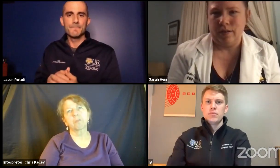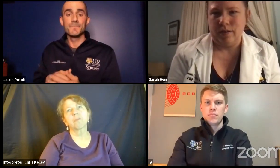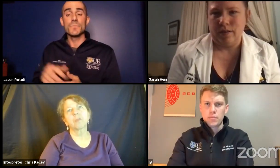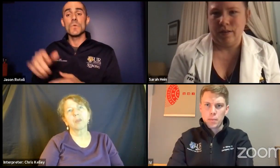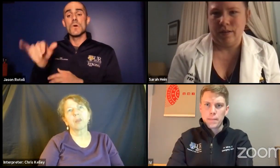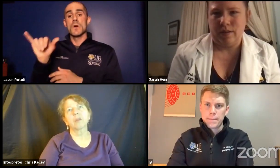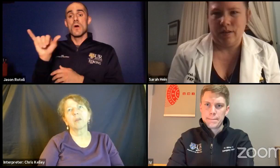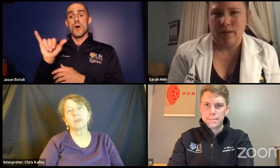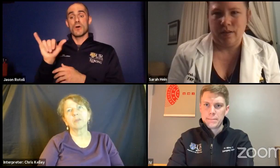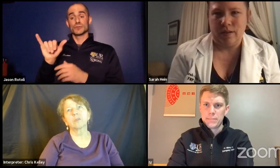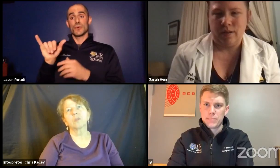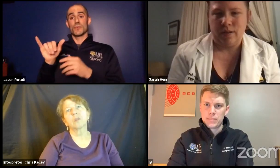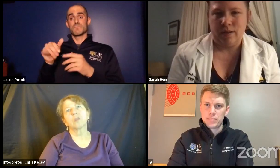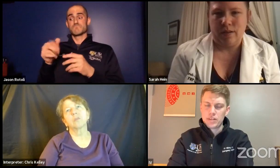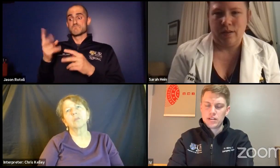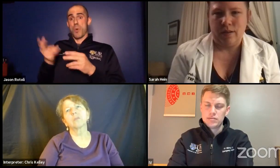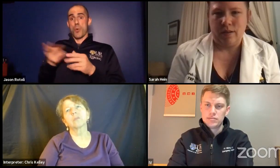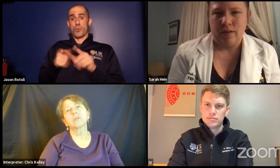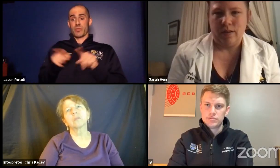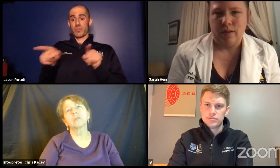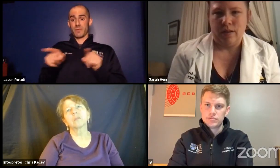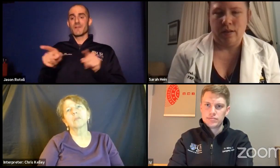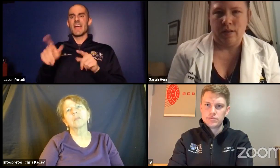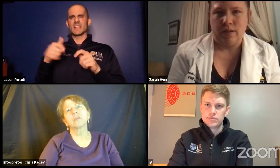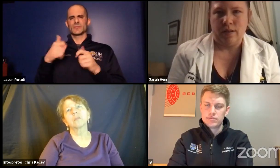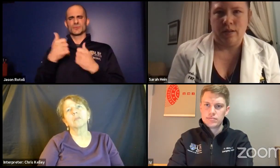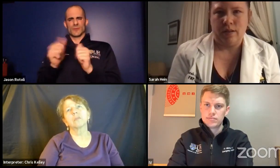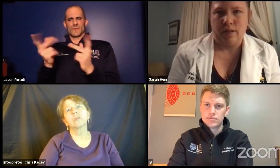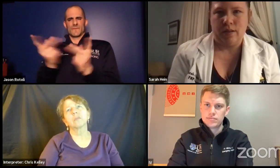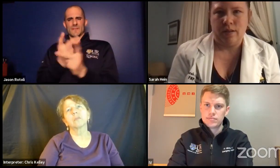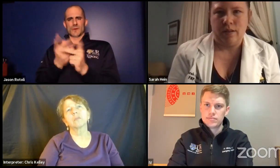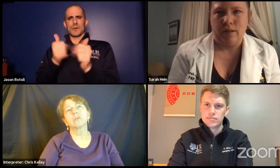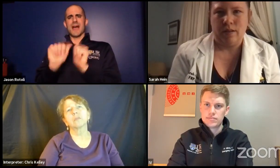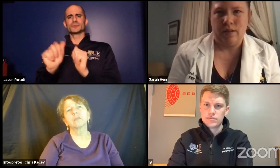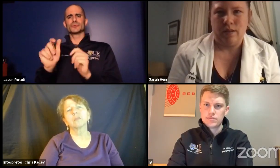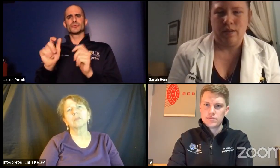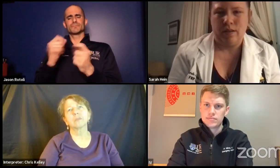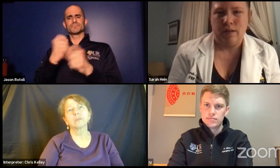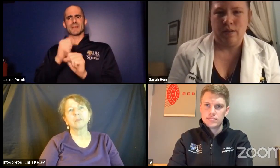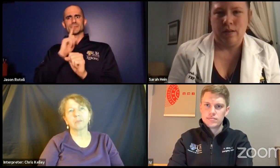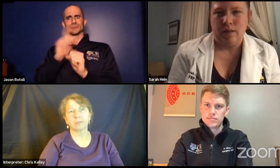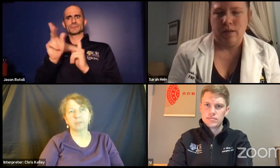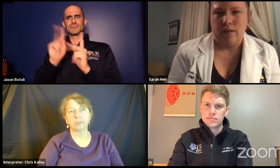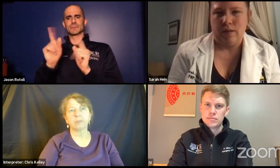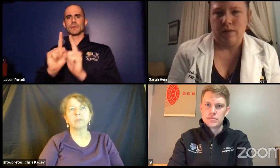If you are in need of surgery or... if you are in need to go